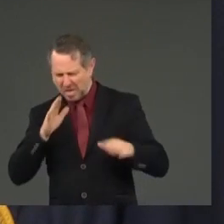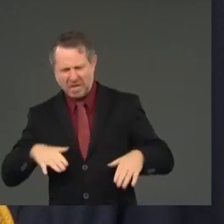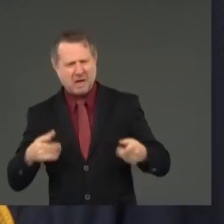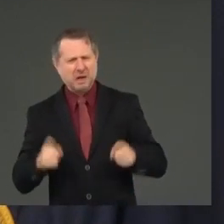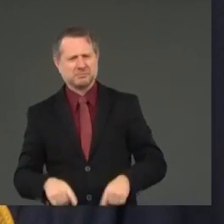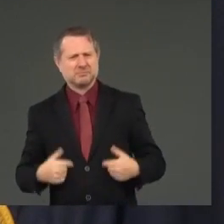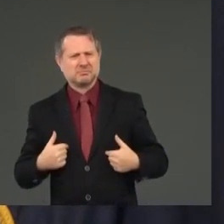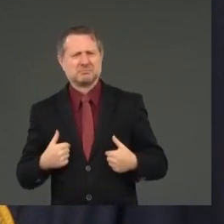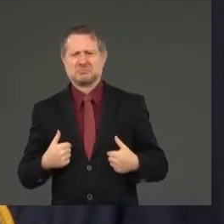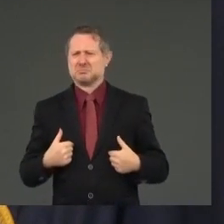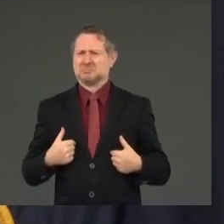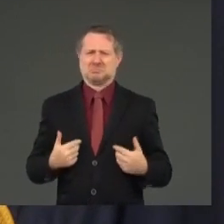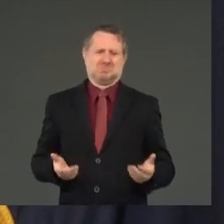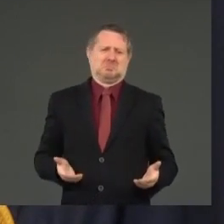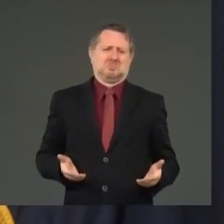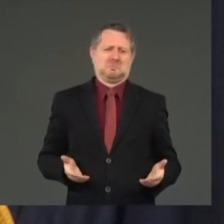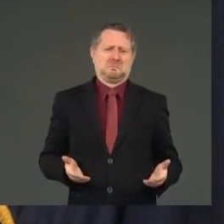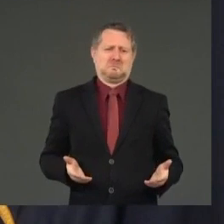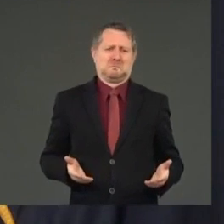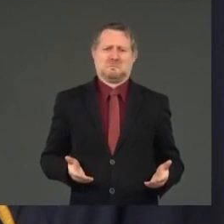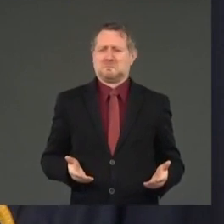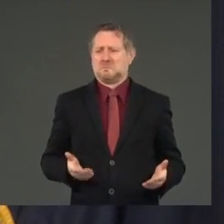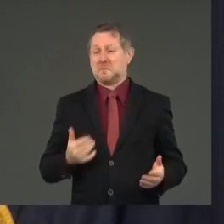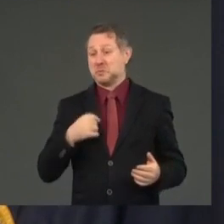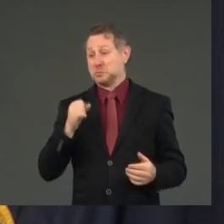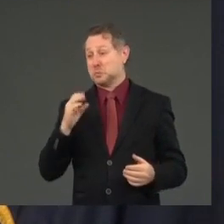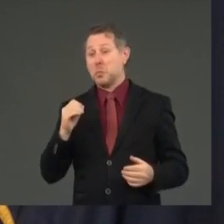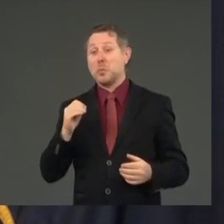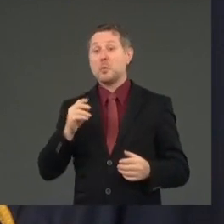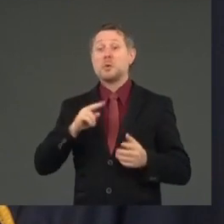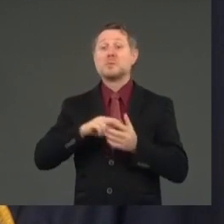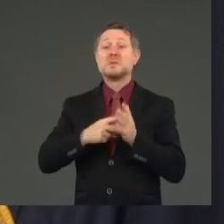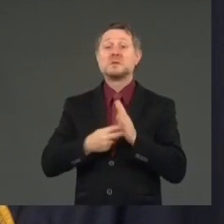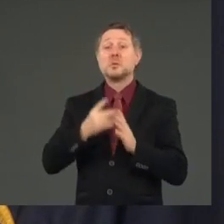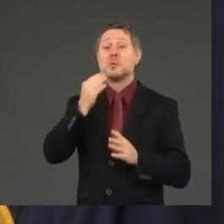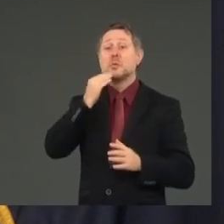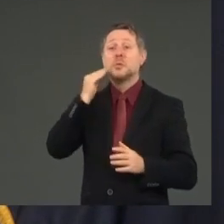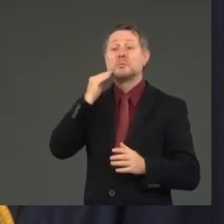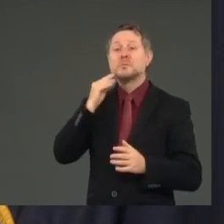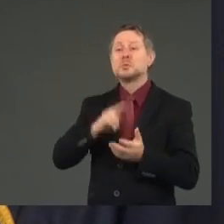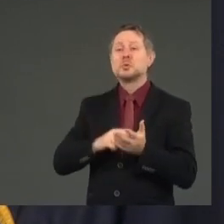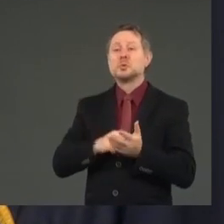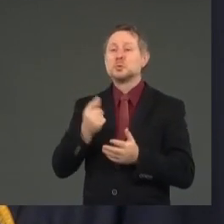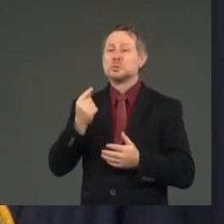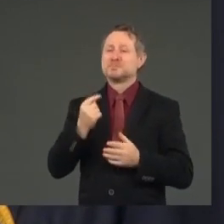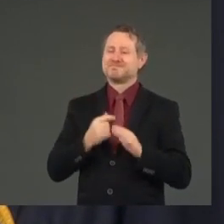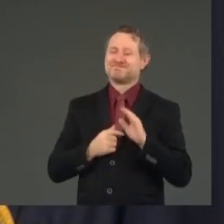THROUGHOUT THIS. WE NEVER GOT TO A PLACE WHERE WE WERE BUMPING UP AGAINST THE